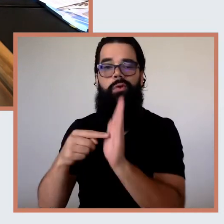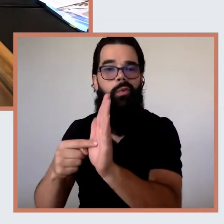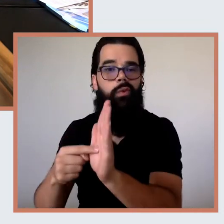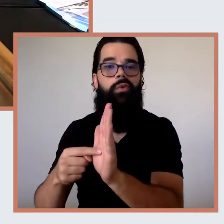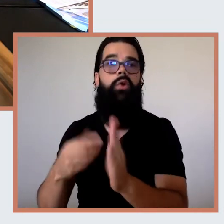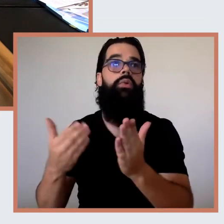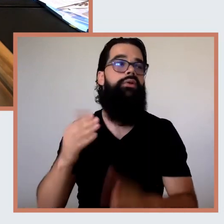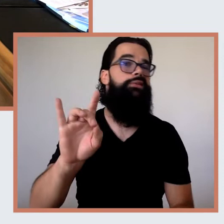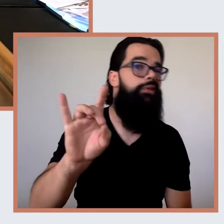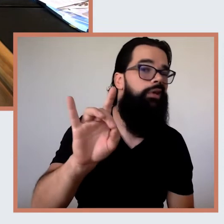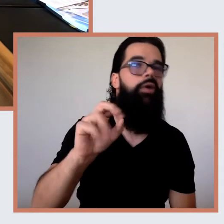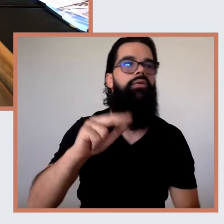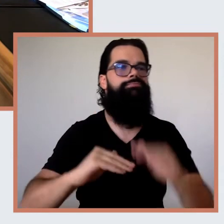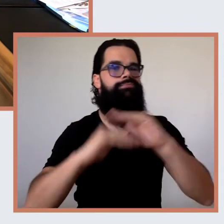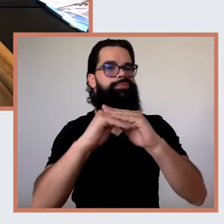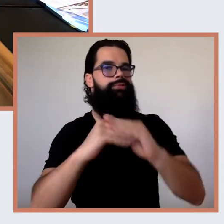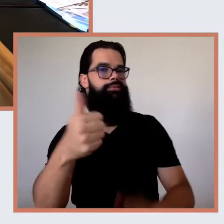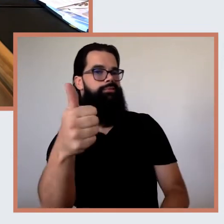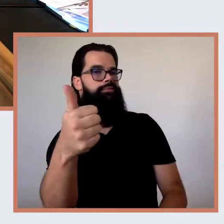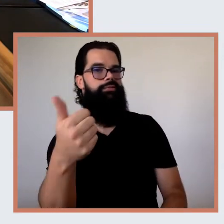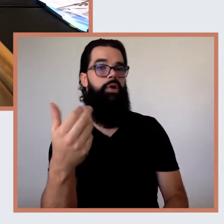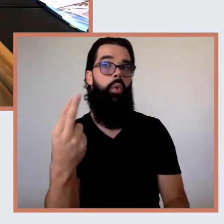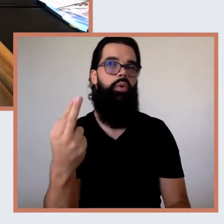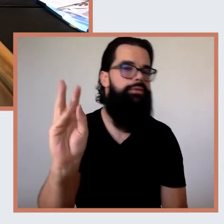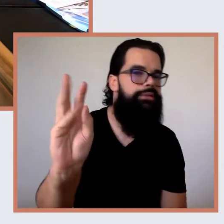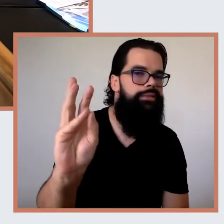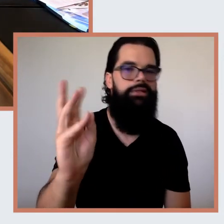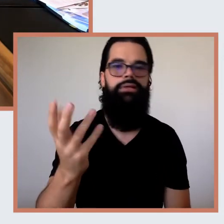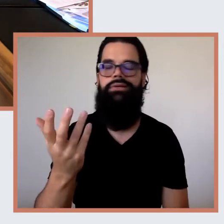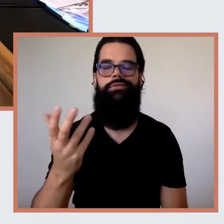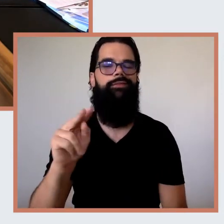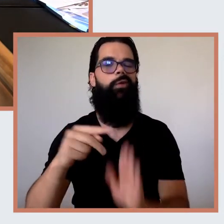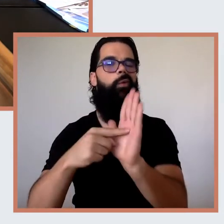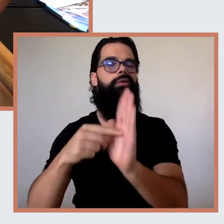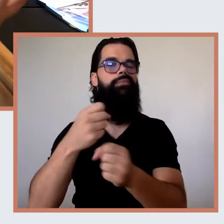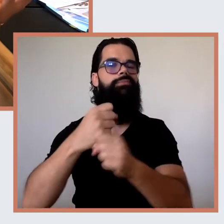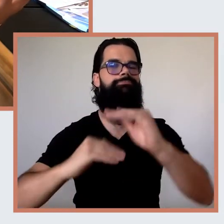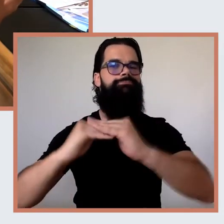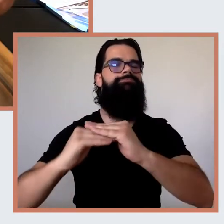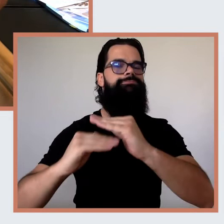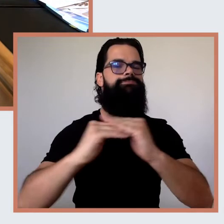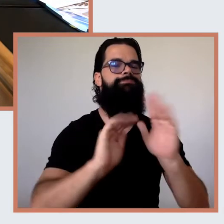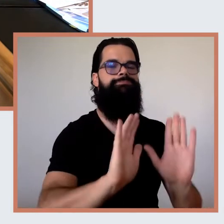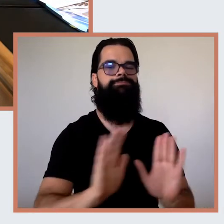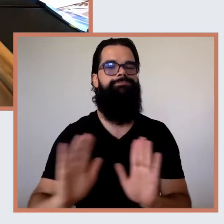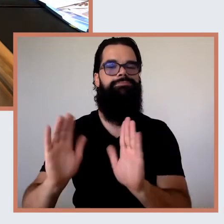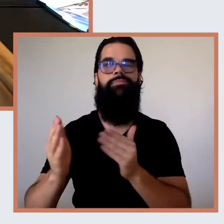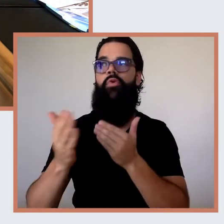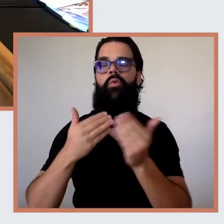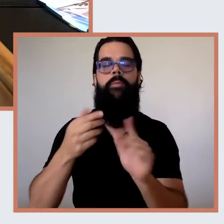episodes, you're talking about doing maybe eight, maybe 10, maybe six, who knows of a series,